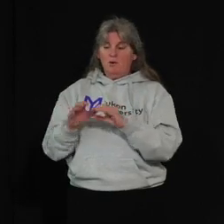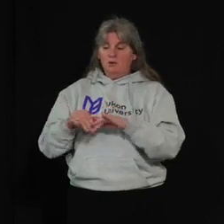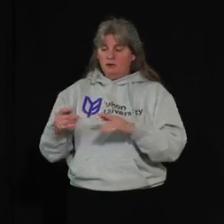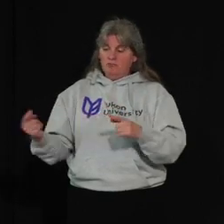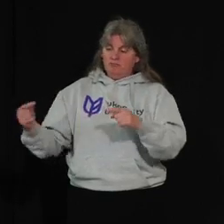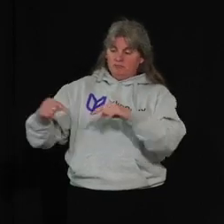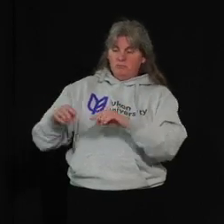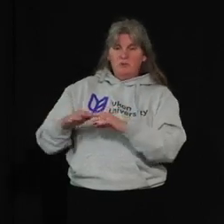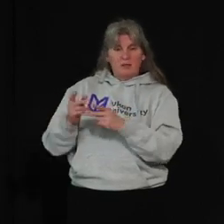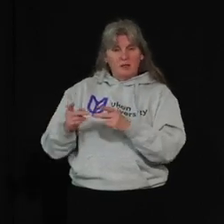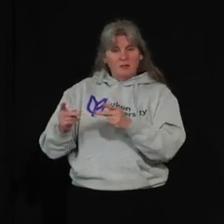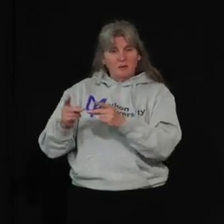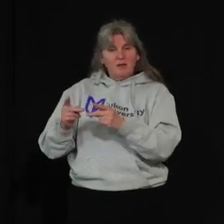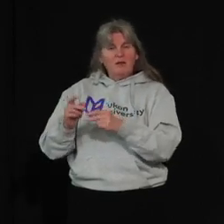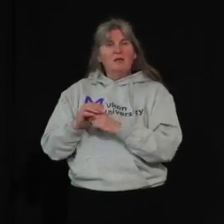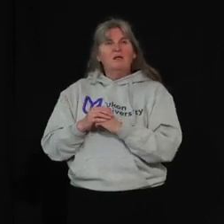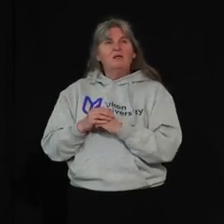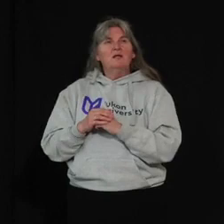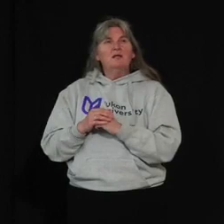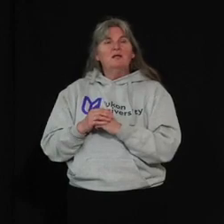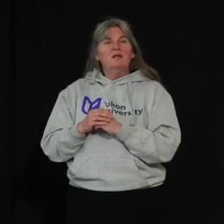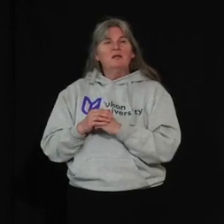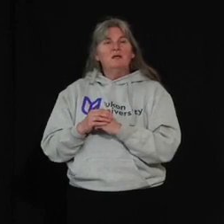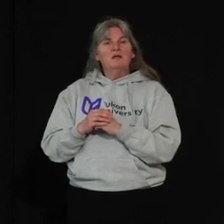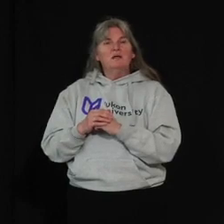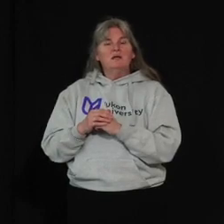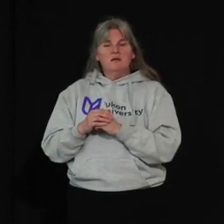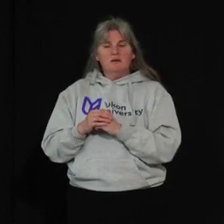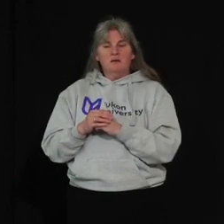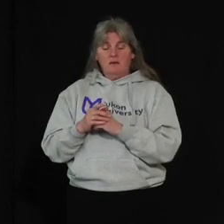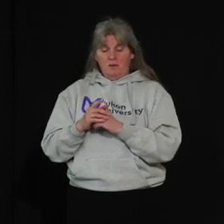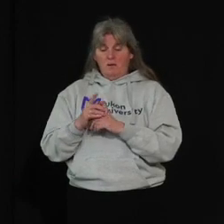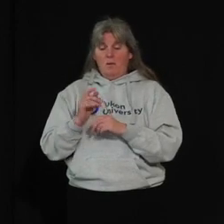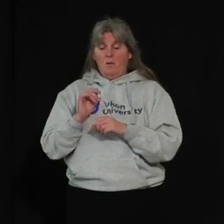more children, as more people